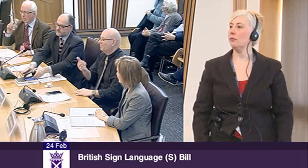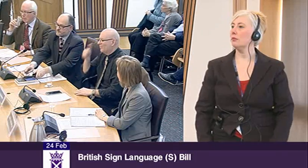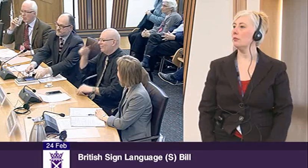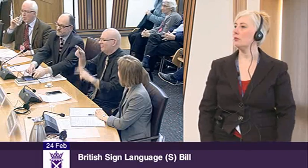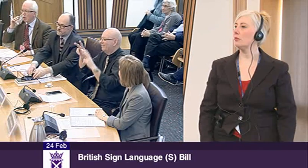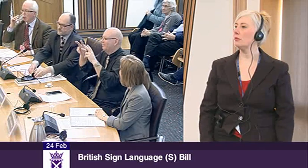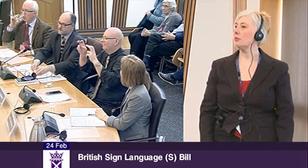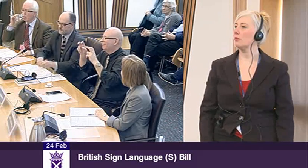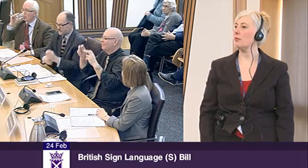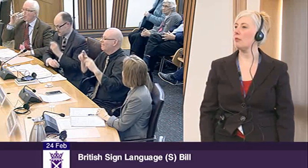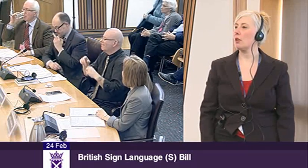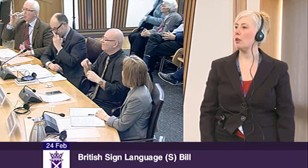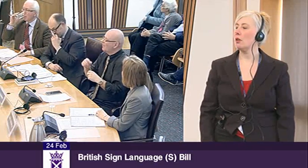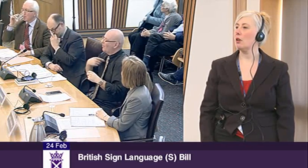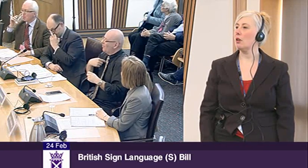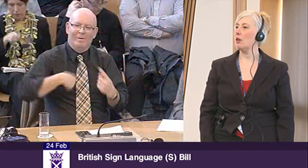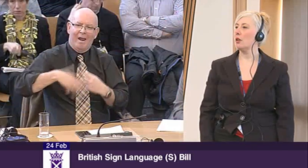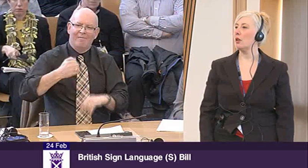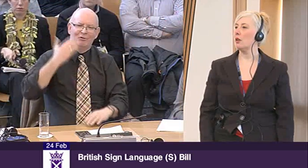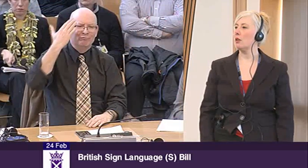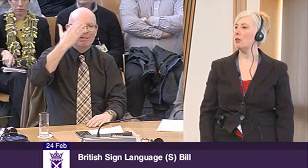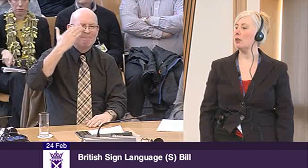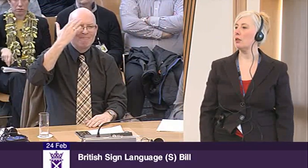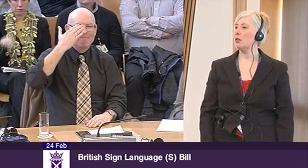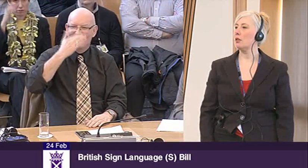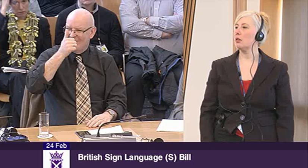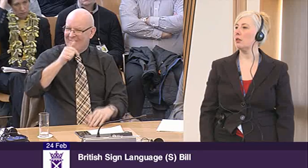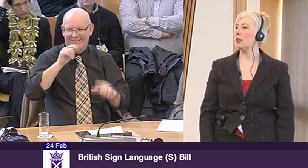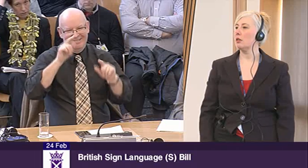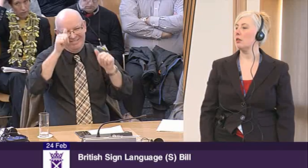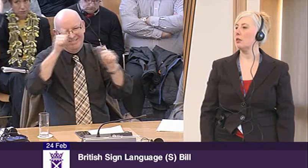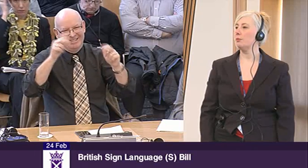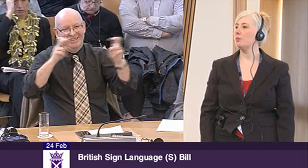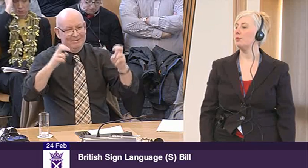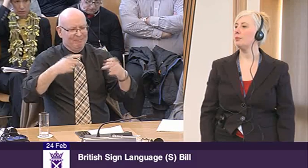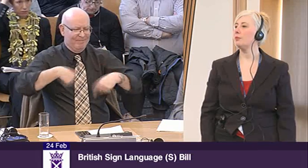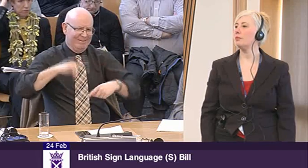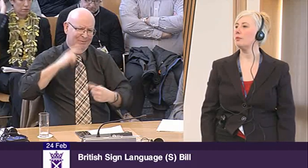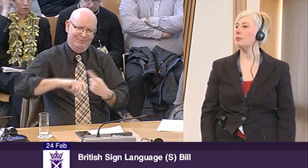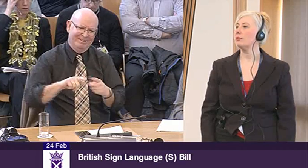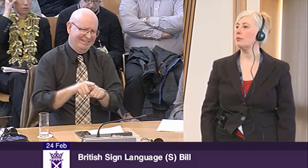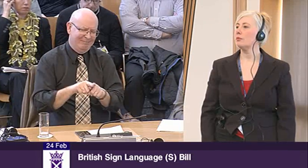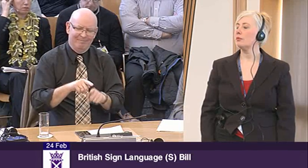Clark Denmark: I am sure that you are all very familiar with the Martin Luther King